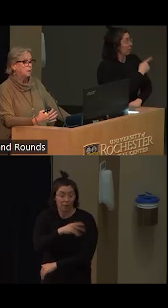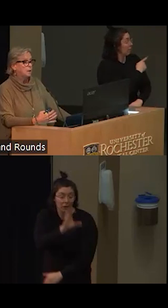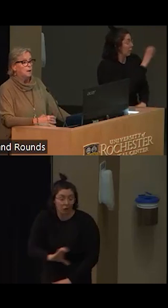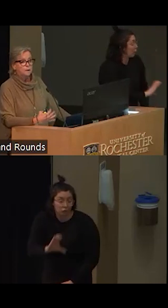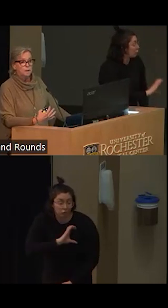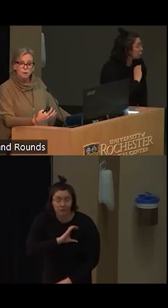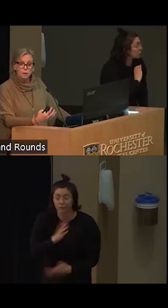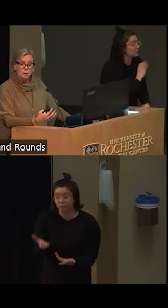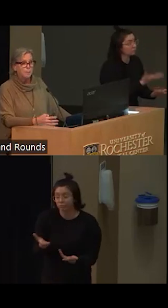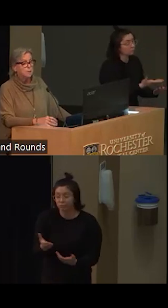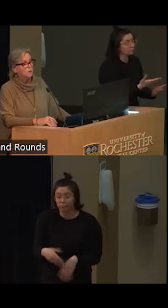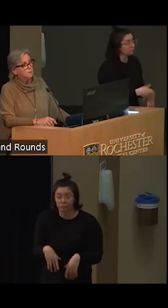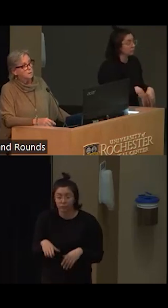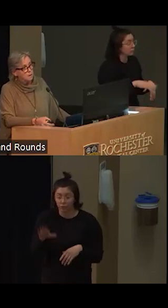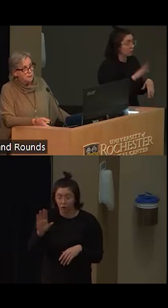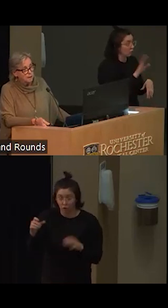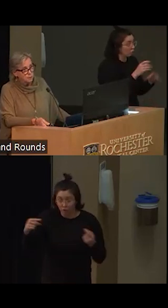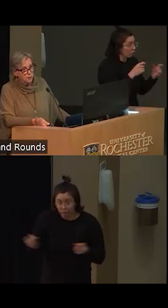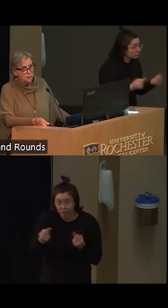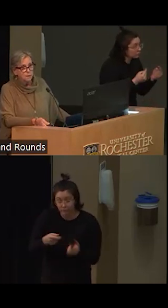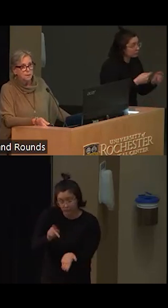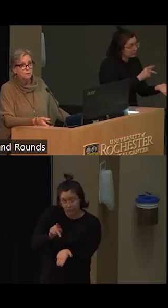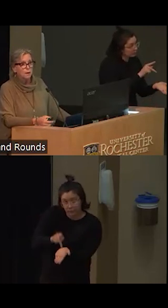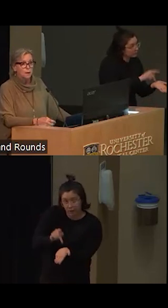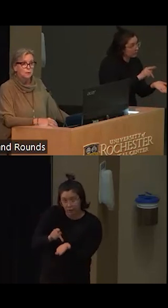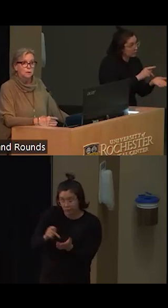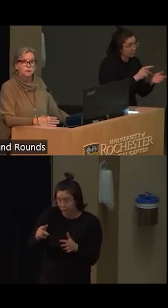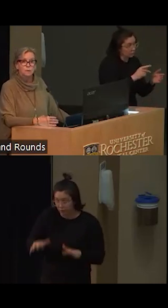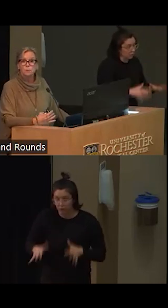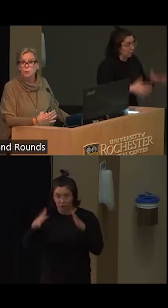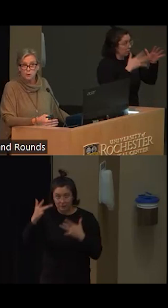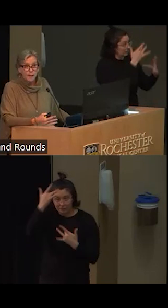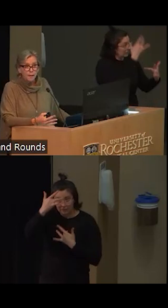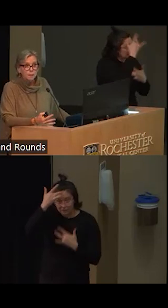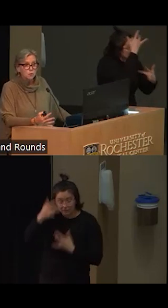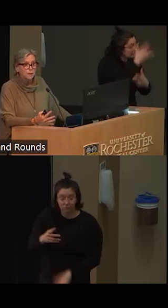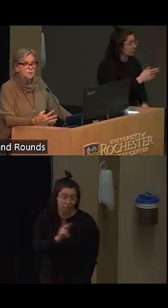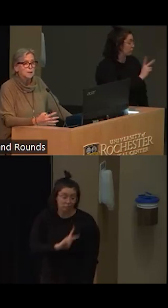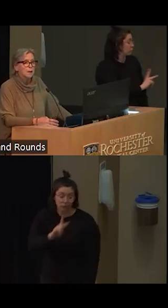be the acute episode of their psychiatric illness it could include personality traits